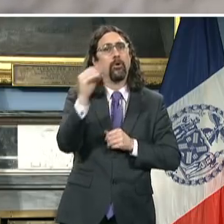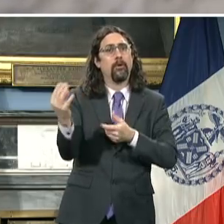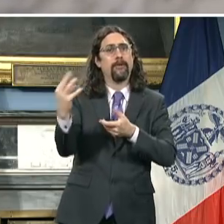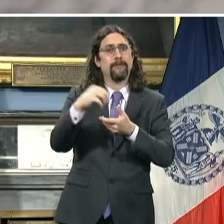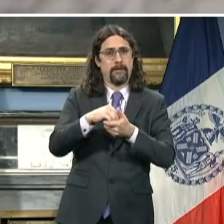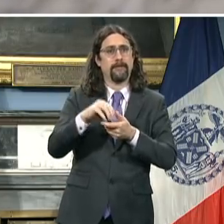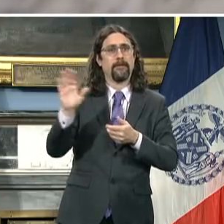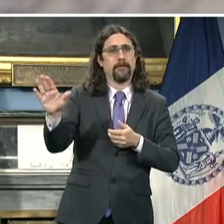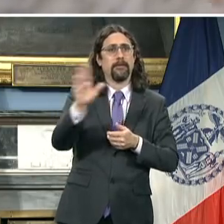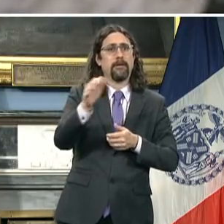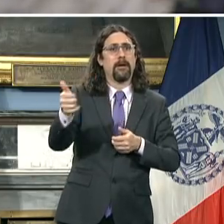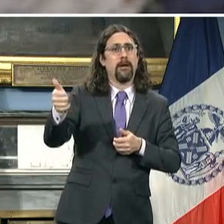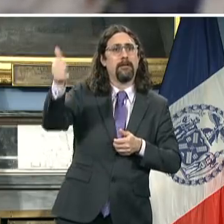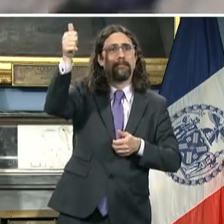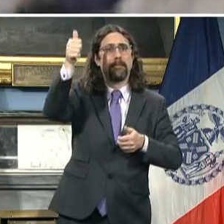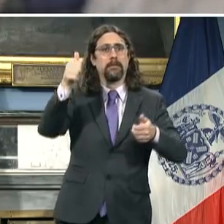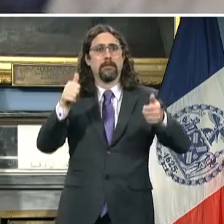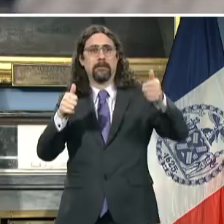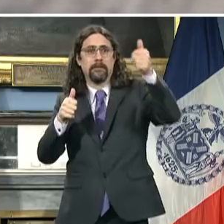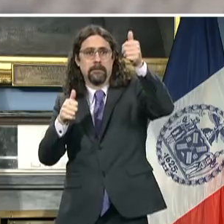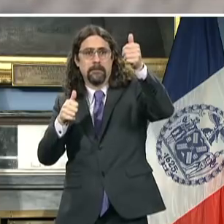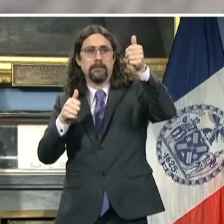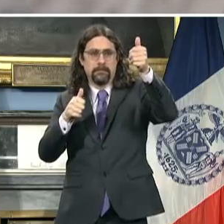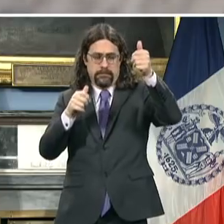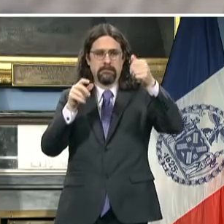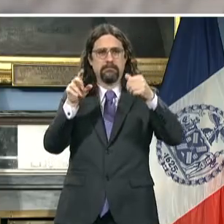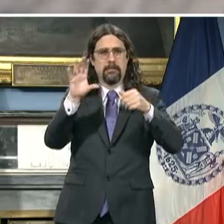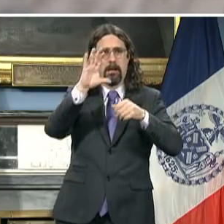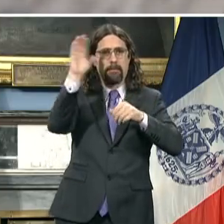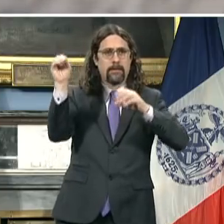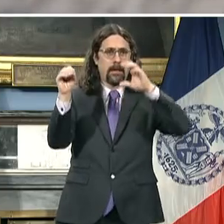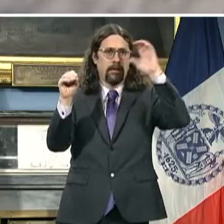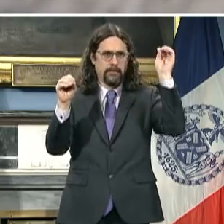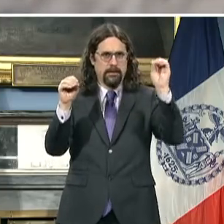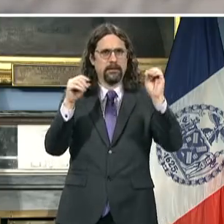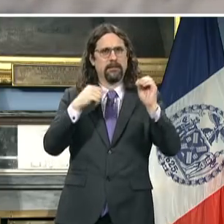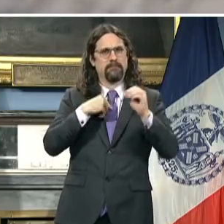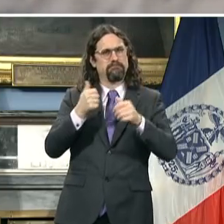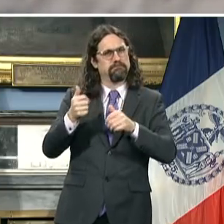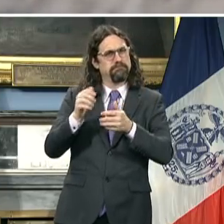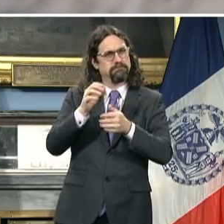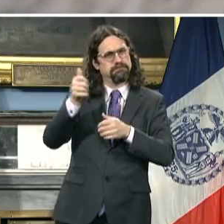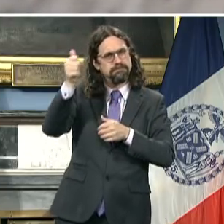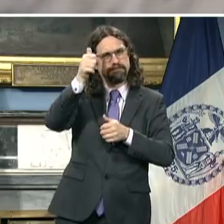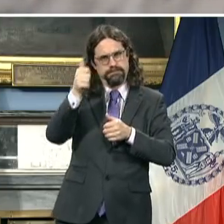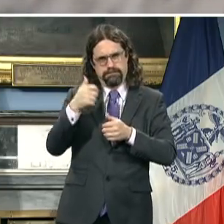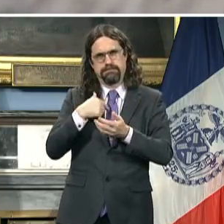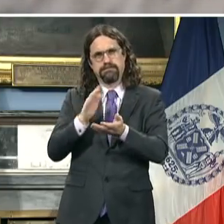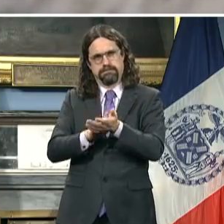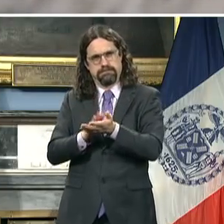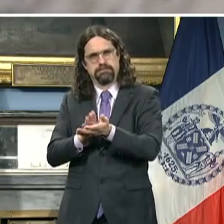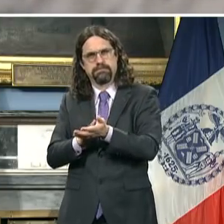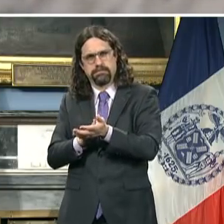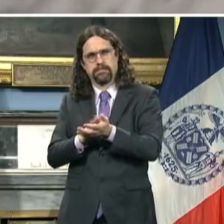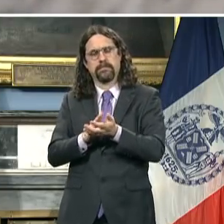PULLED IT TOGETHER IN RECORDIM TE.